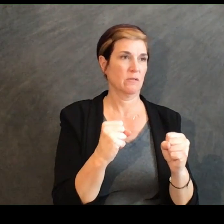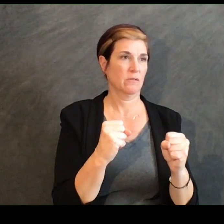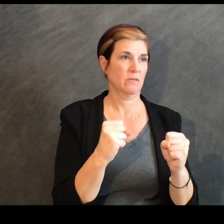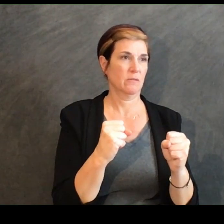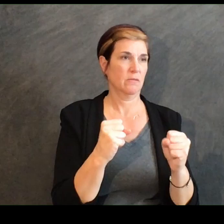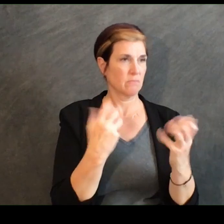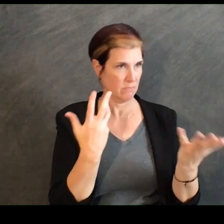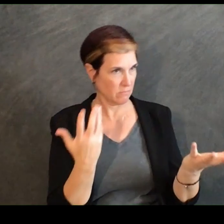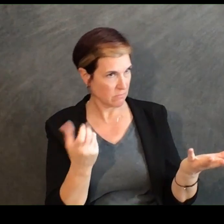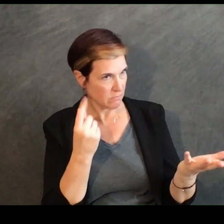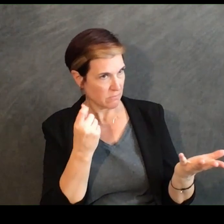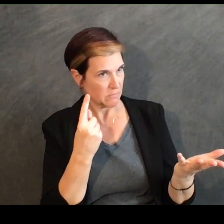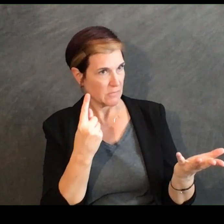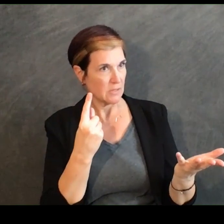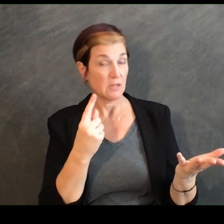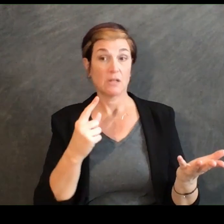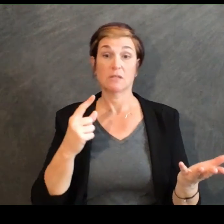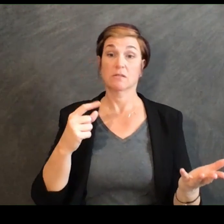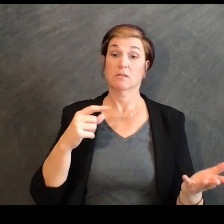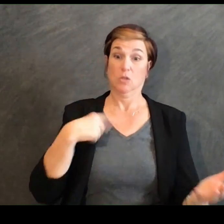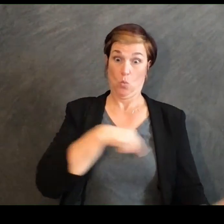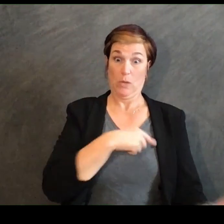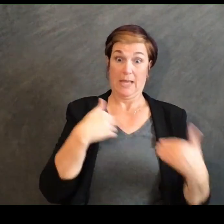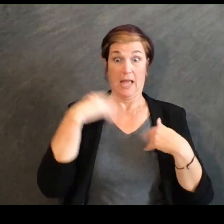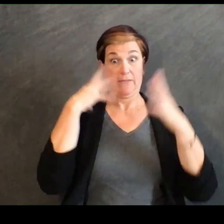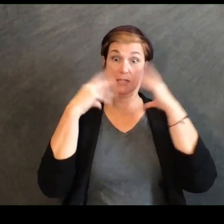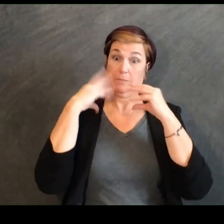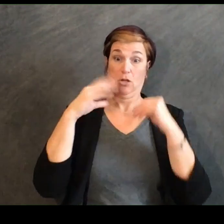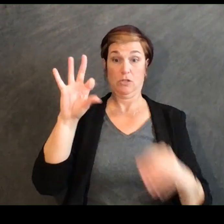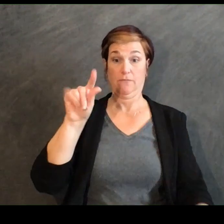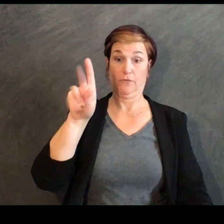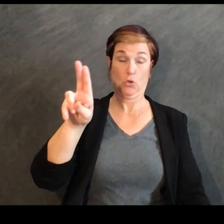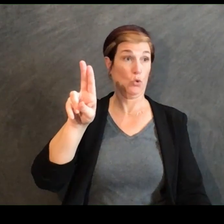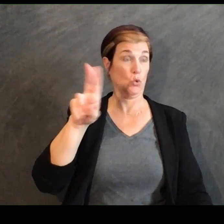extraordinary experience with over decades and decades the people who are